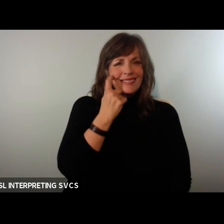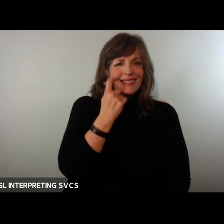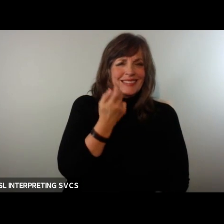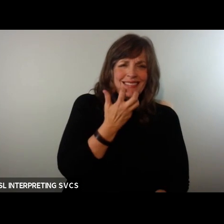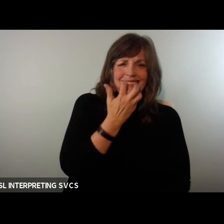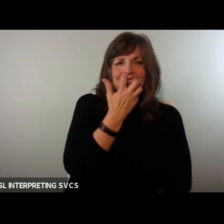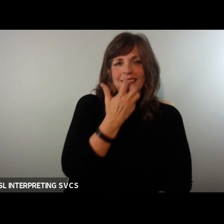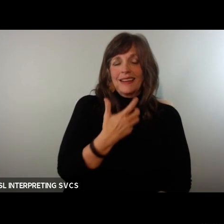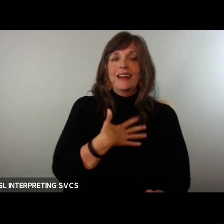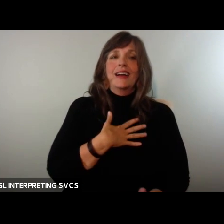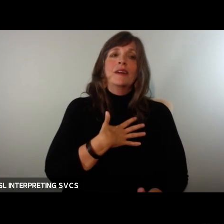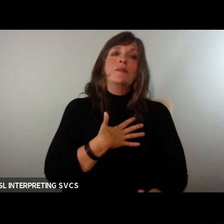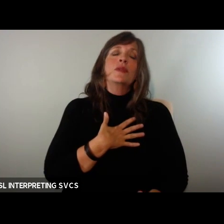You will want to make, sorry,